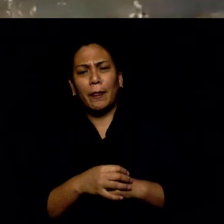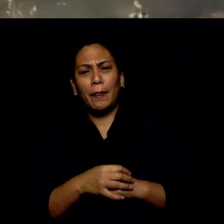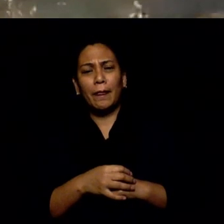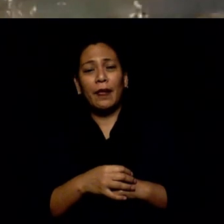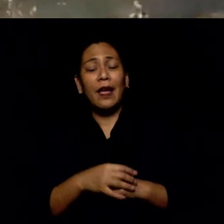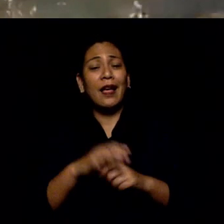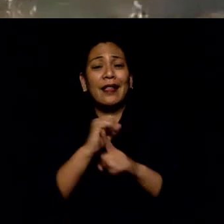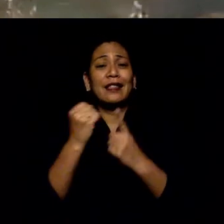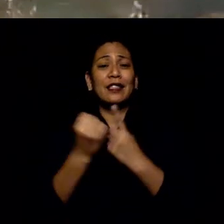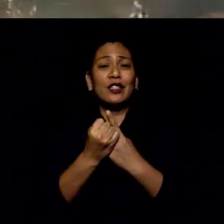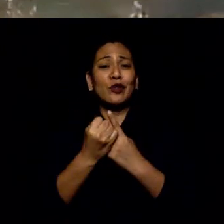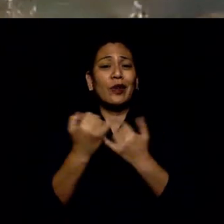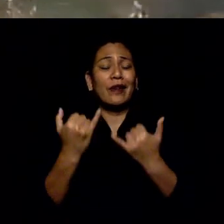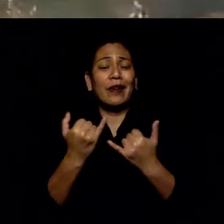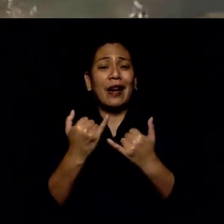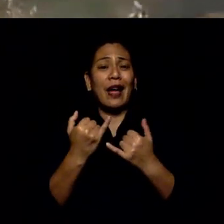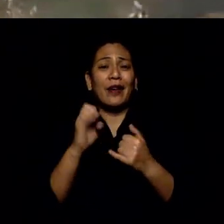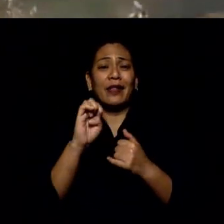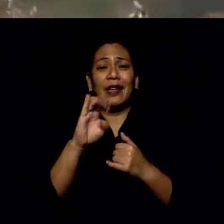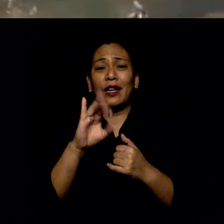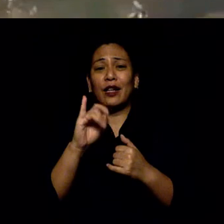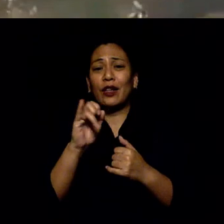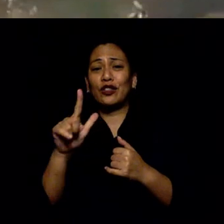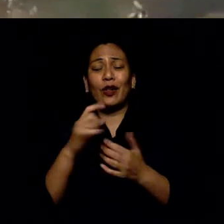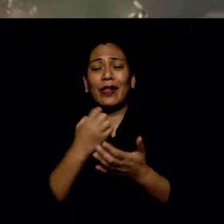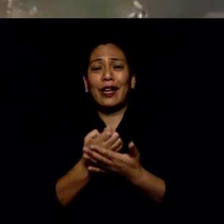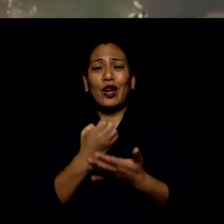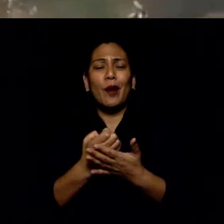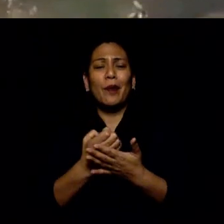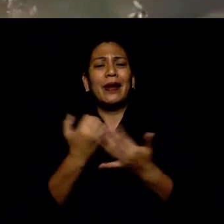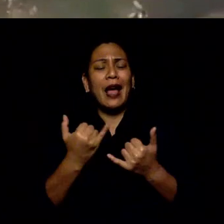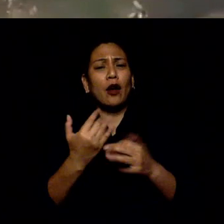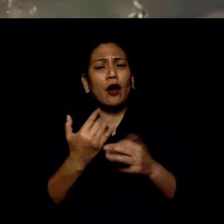And ecological economics is definitely much better, I think because it